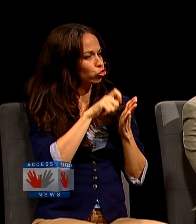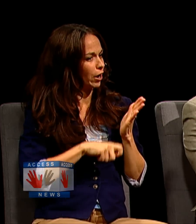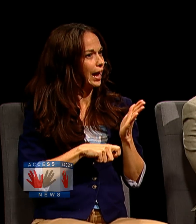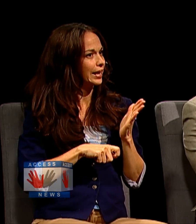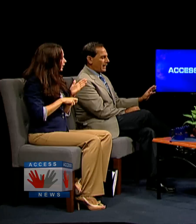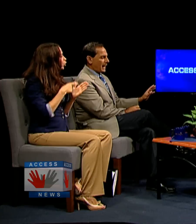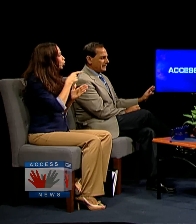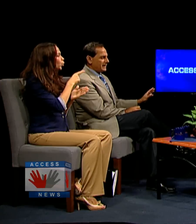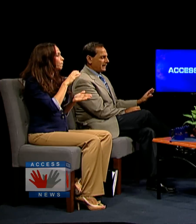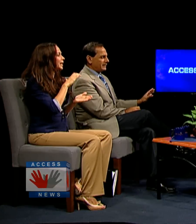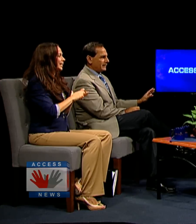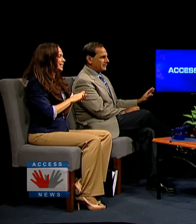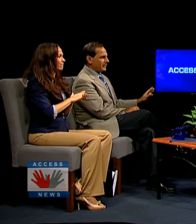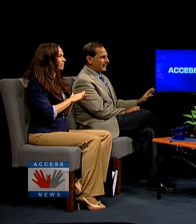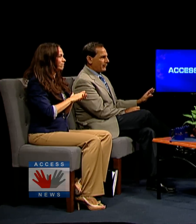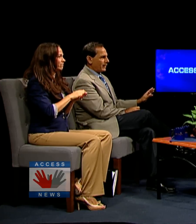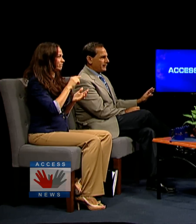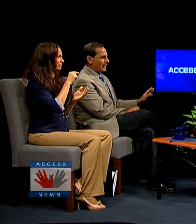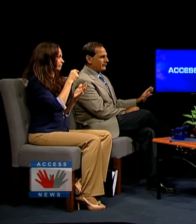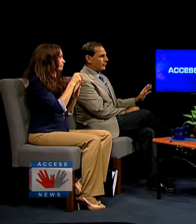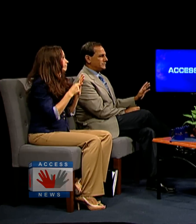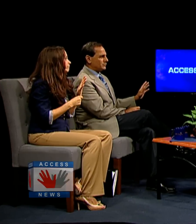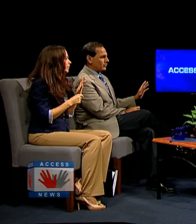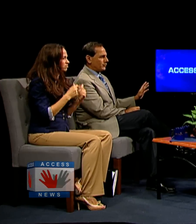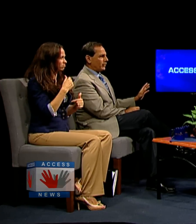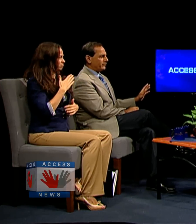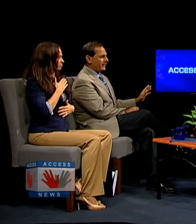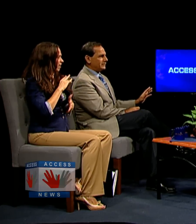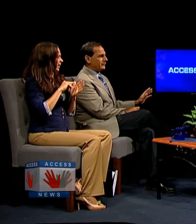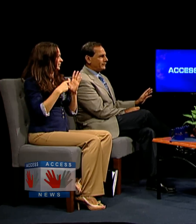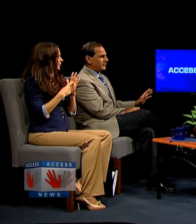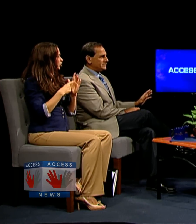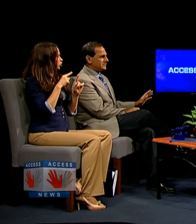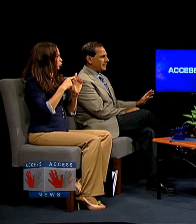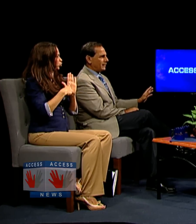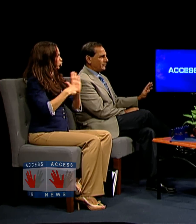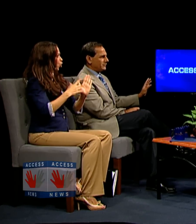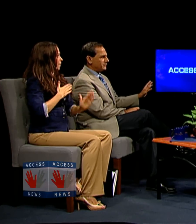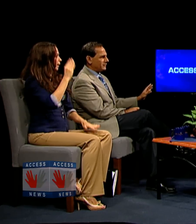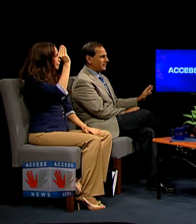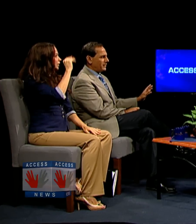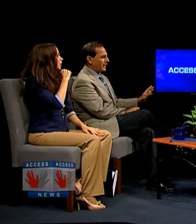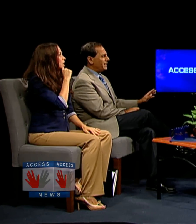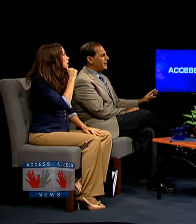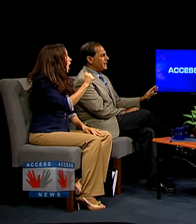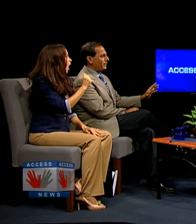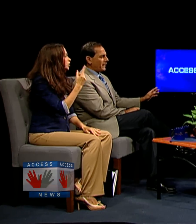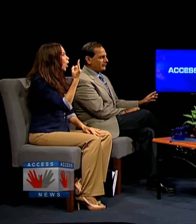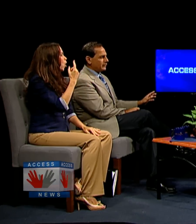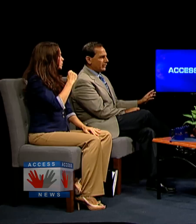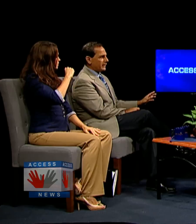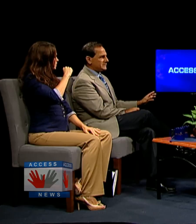and I did not intend it to be that way. Of course because we're all defensive, at first you say "This is just some nut" but then if you'd look at it